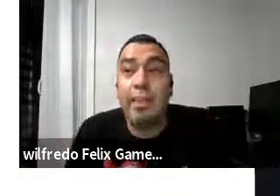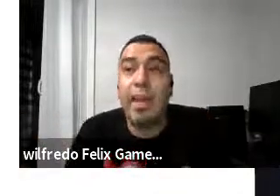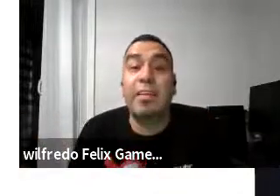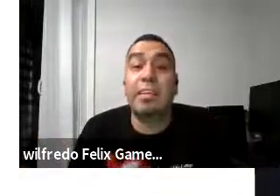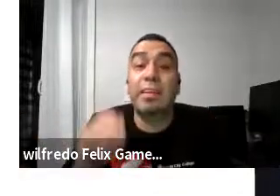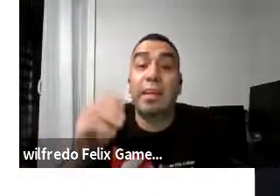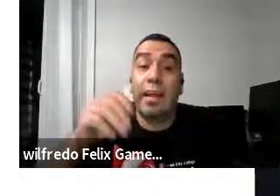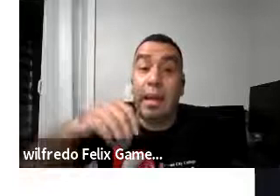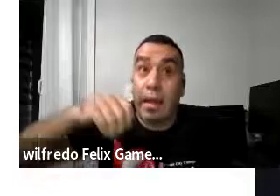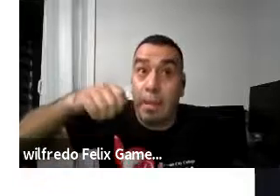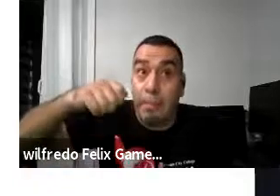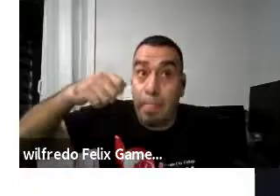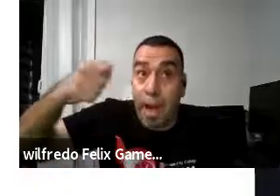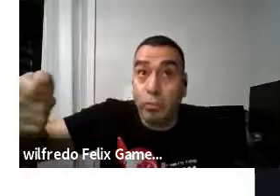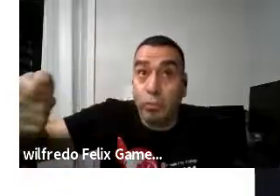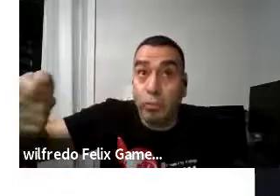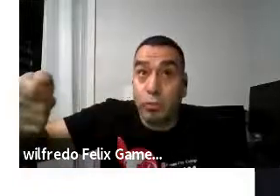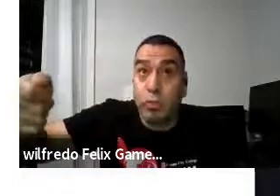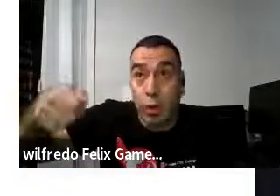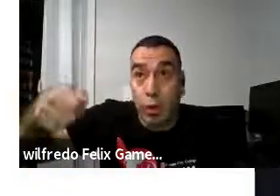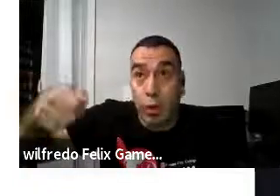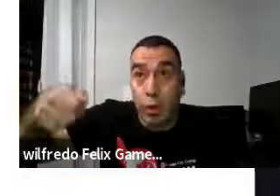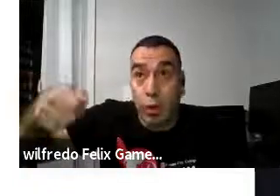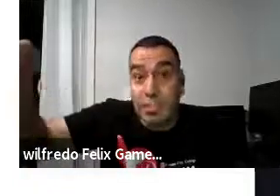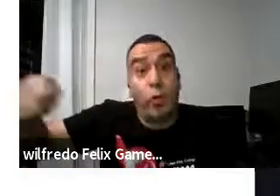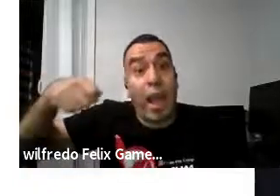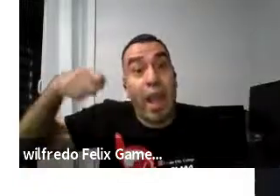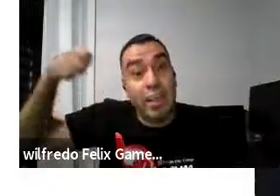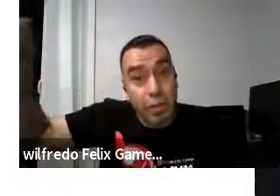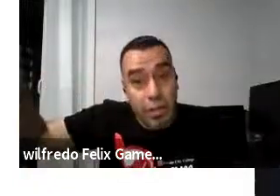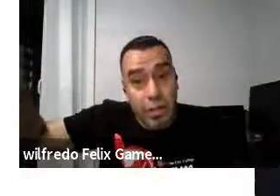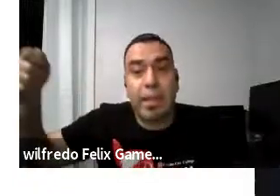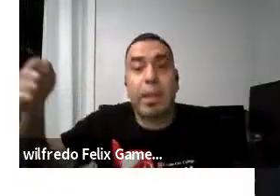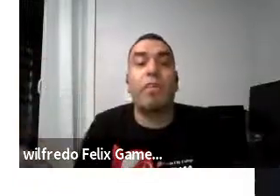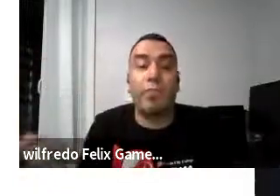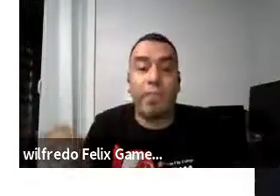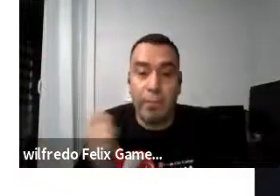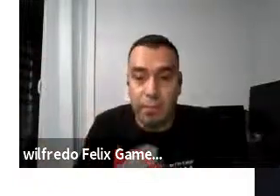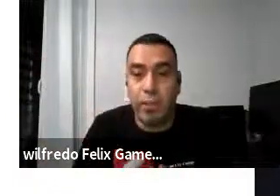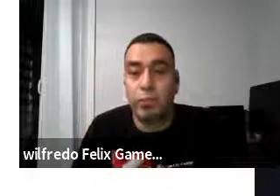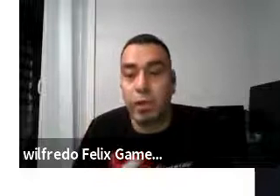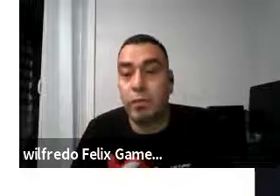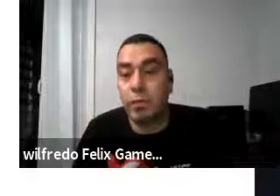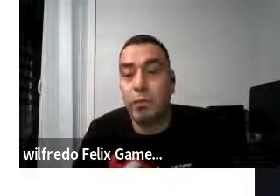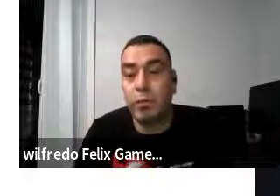they have they have a high school diploma or equivalency or a higher degree, they can qualify for a with a 40 as well.